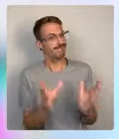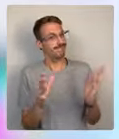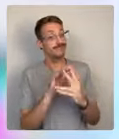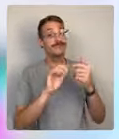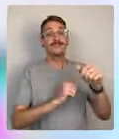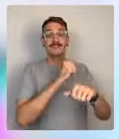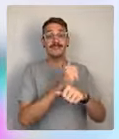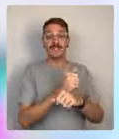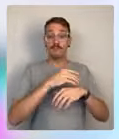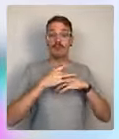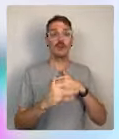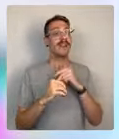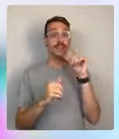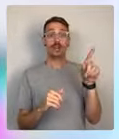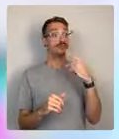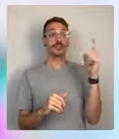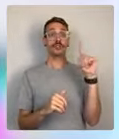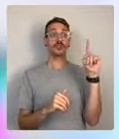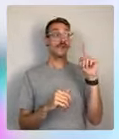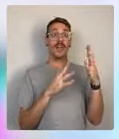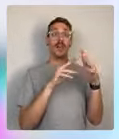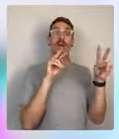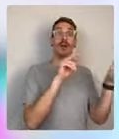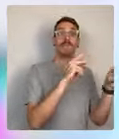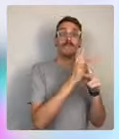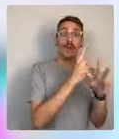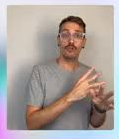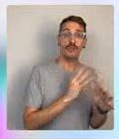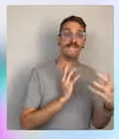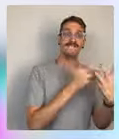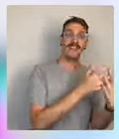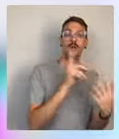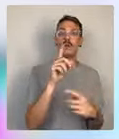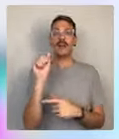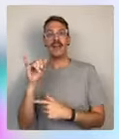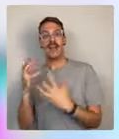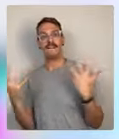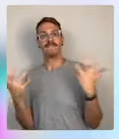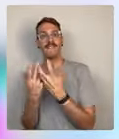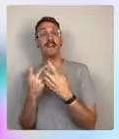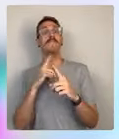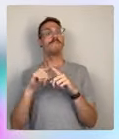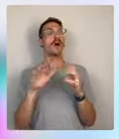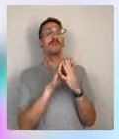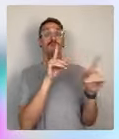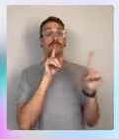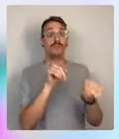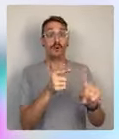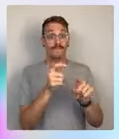that setting these things up early and not just where the moderators will fit in,